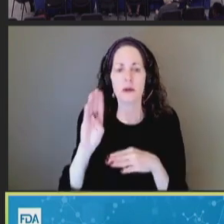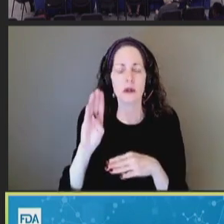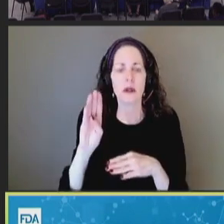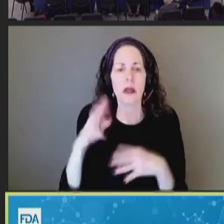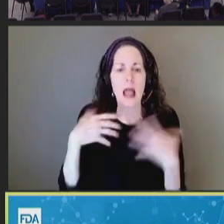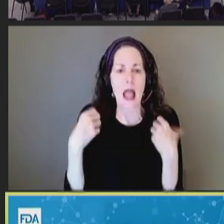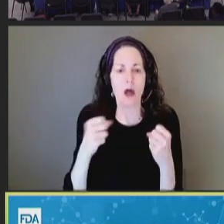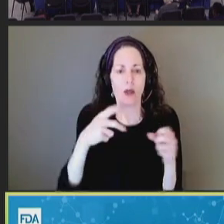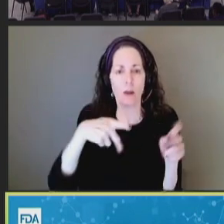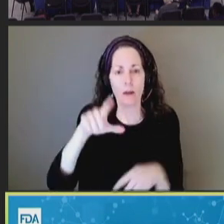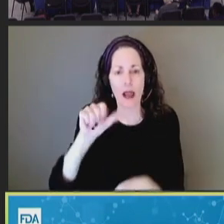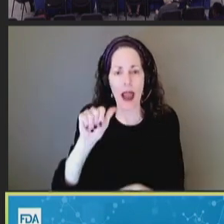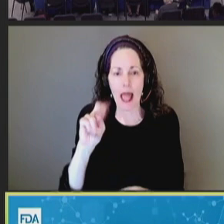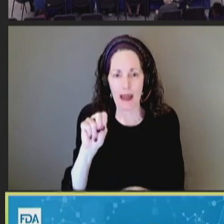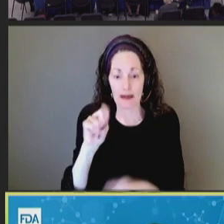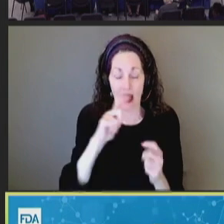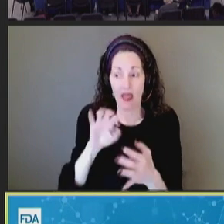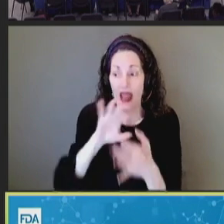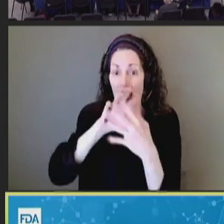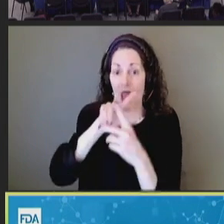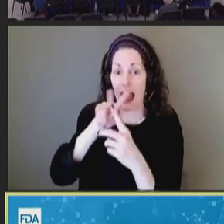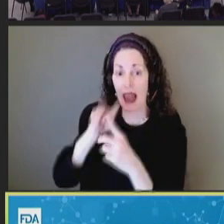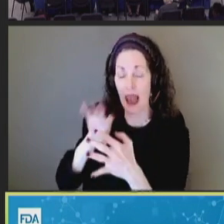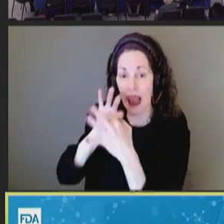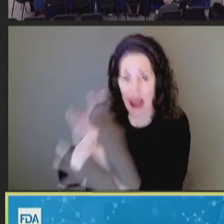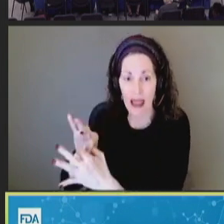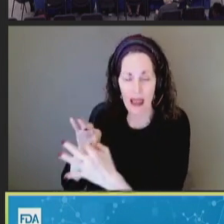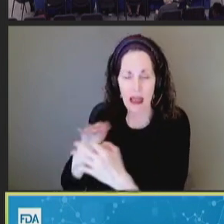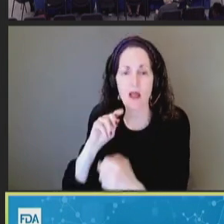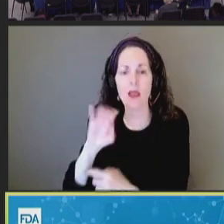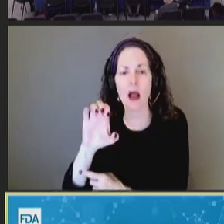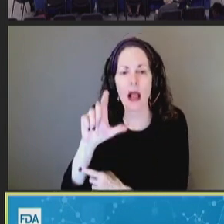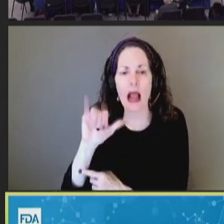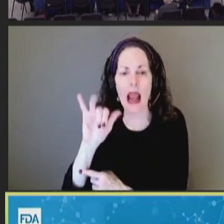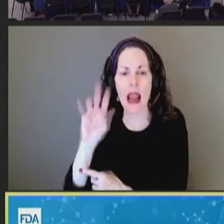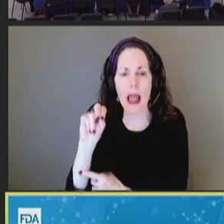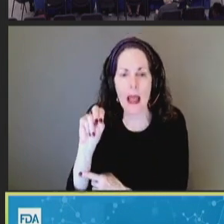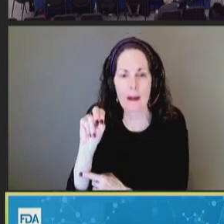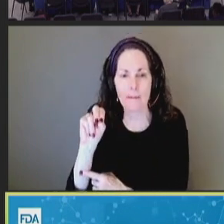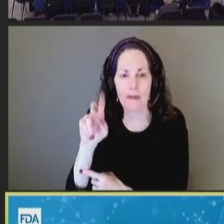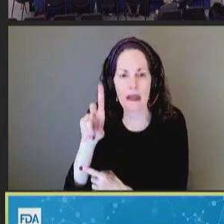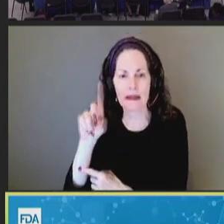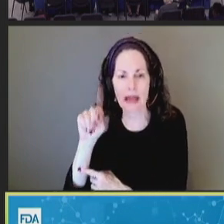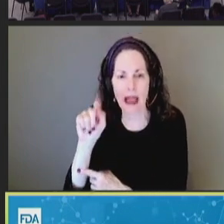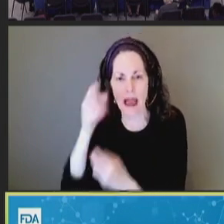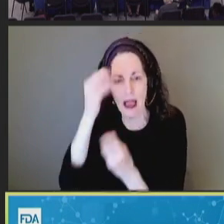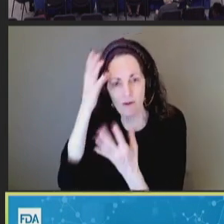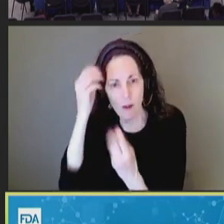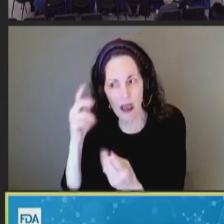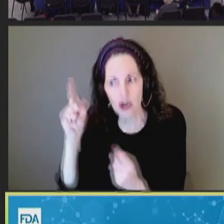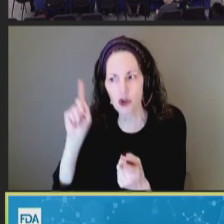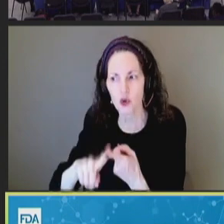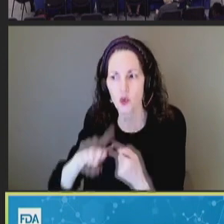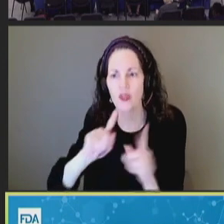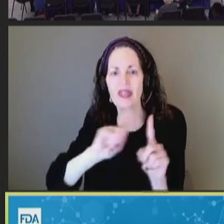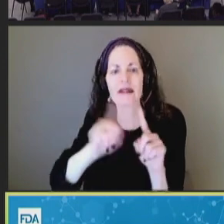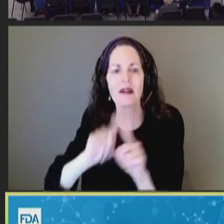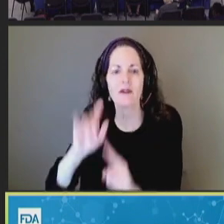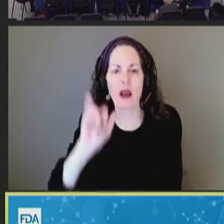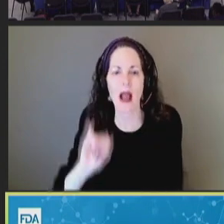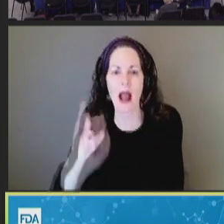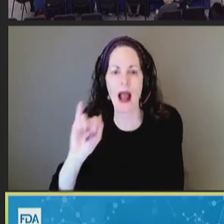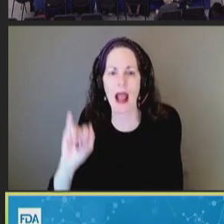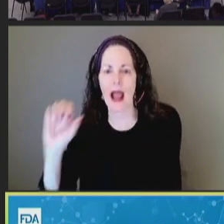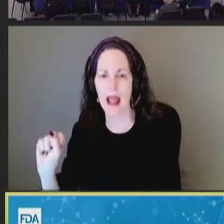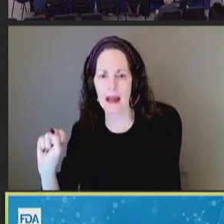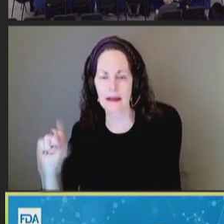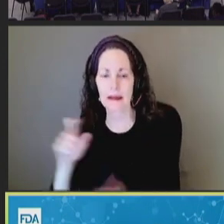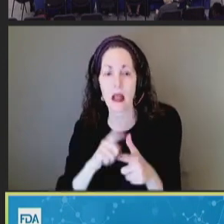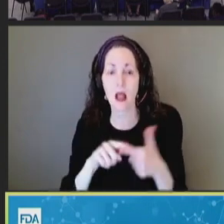claims data to these various IIS. And in lighter green, this is where at least two data partners.